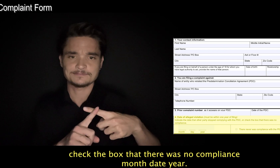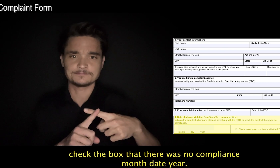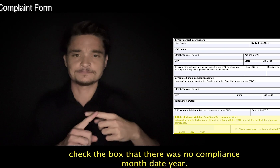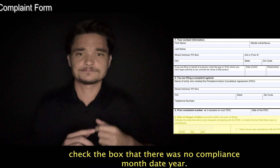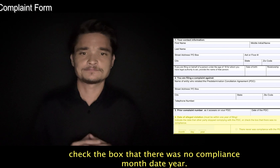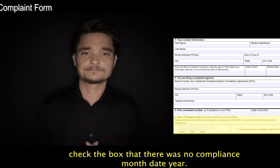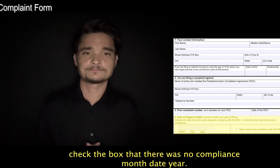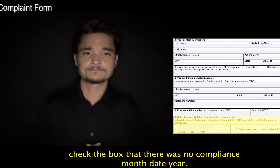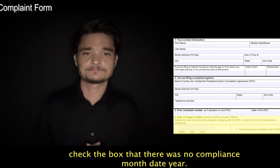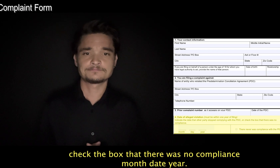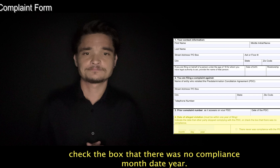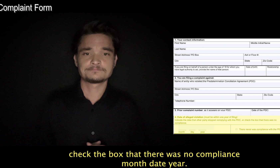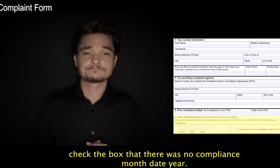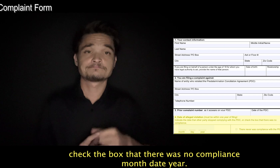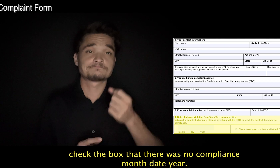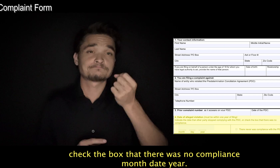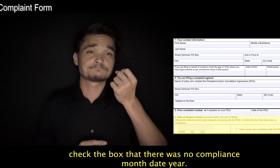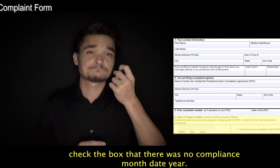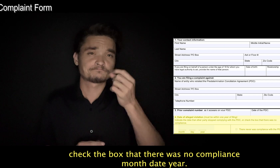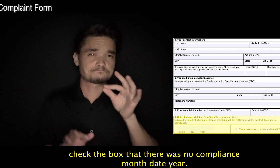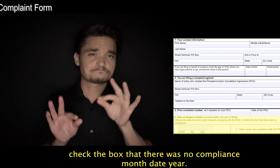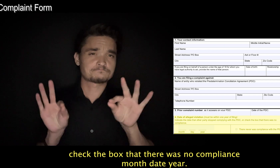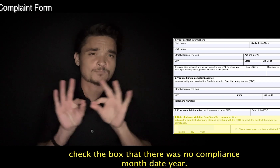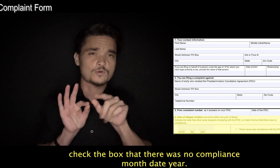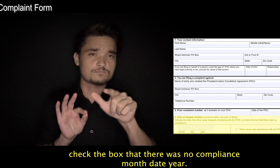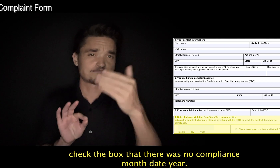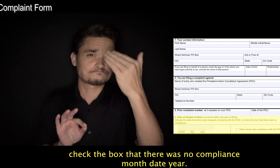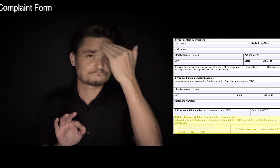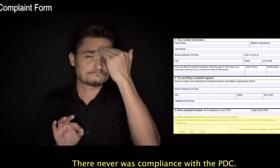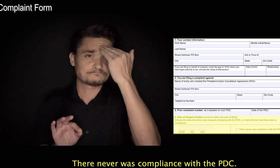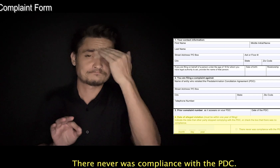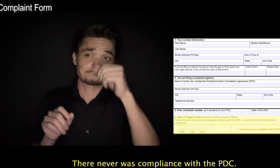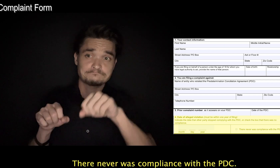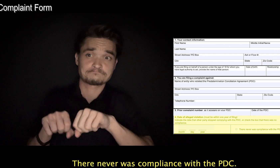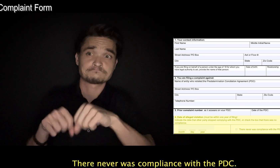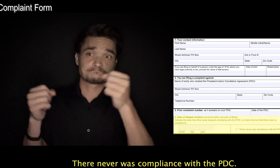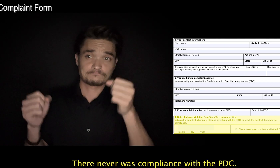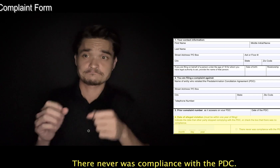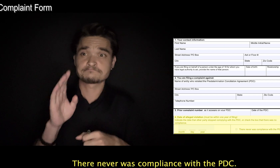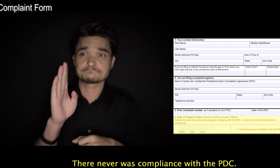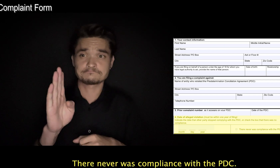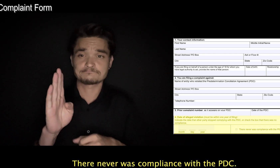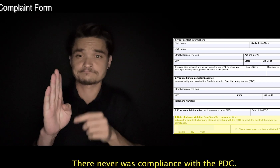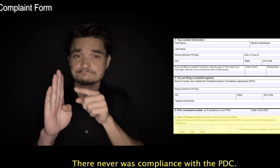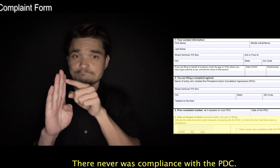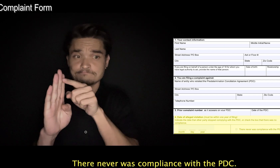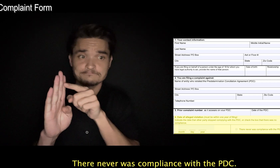check the box that there was no compliance month date year. There never was compliance with the PDC.